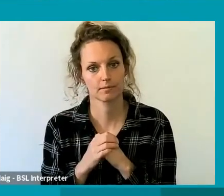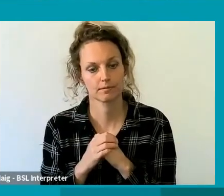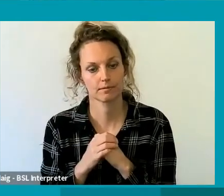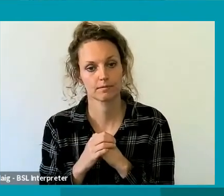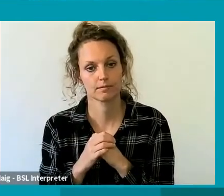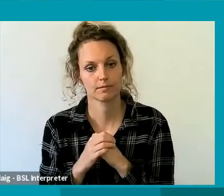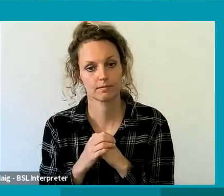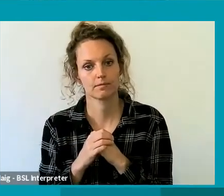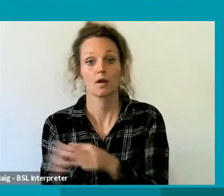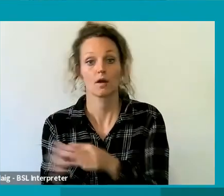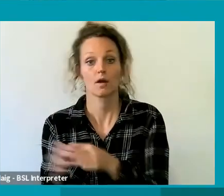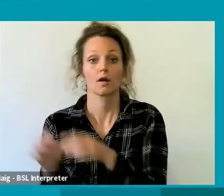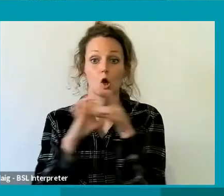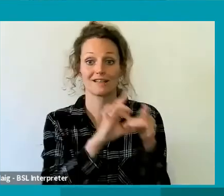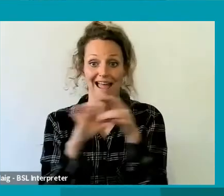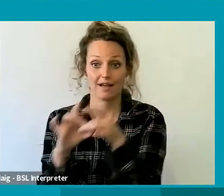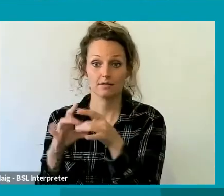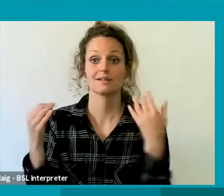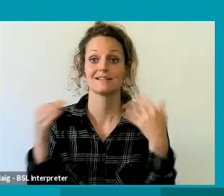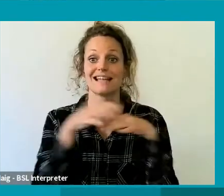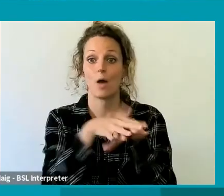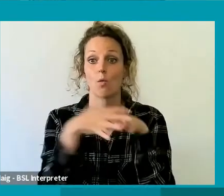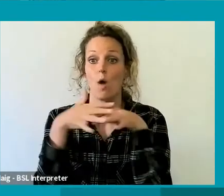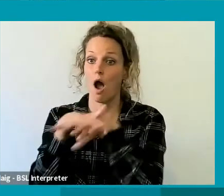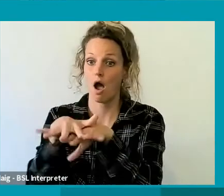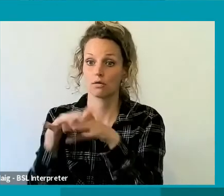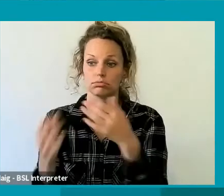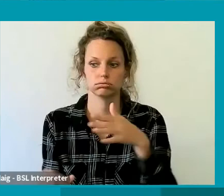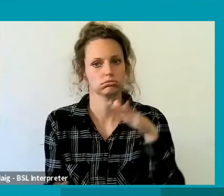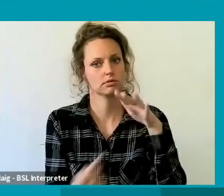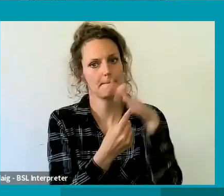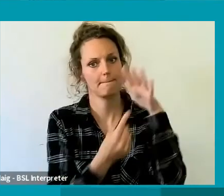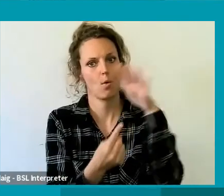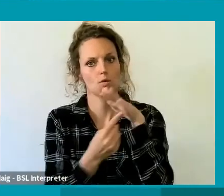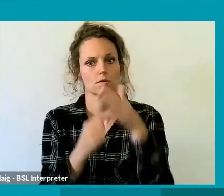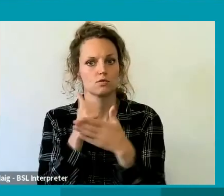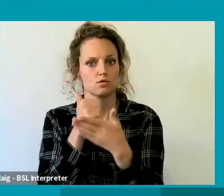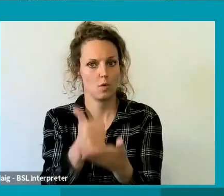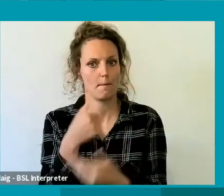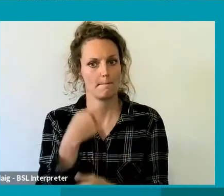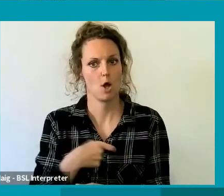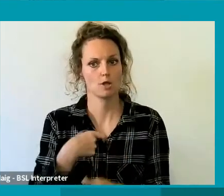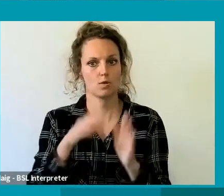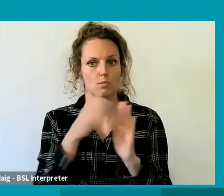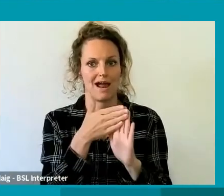develop your personal brand. You need at least a minimum of 50 contacts according to LinkedIn.